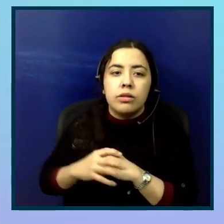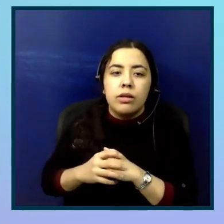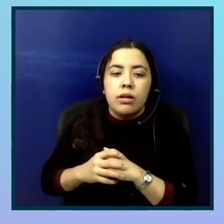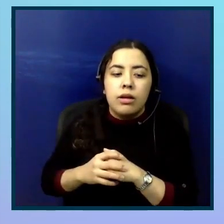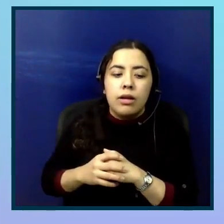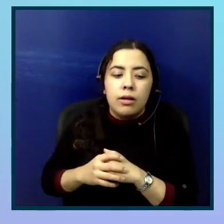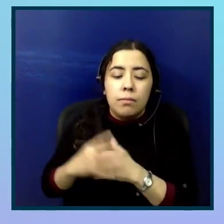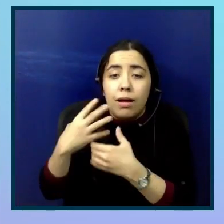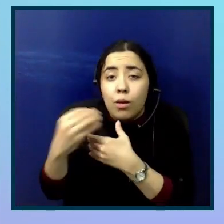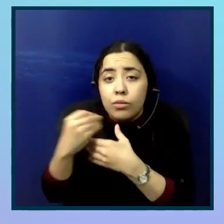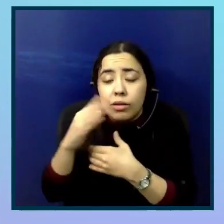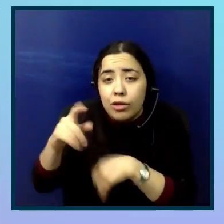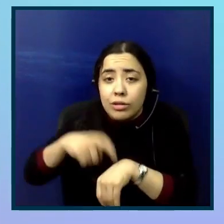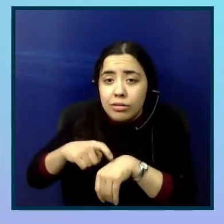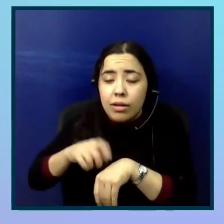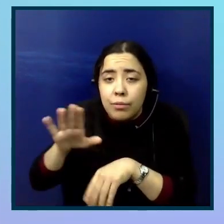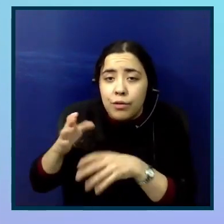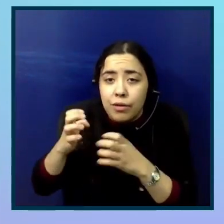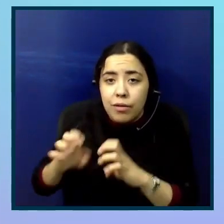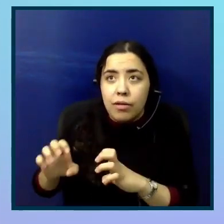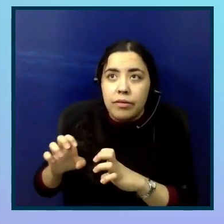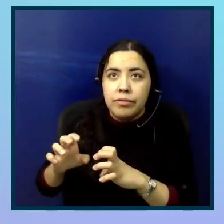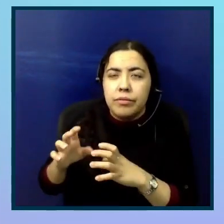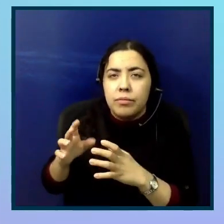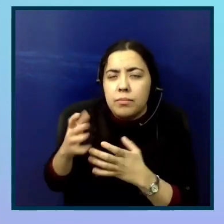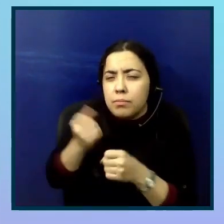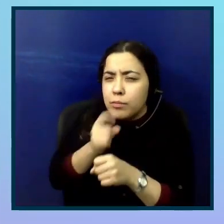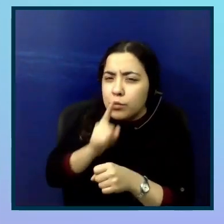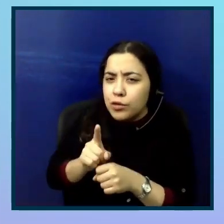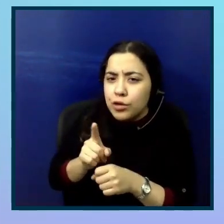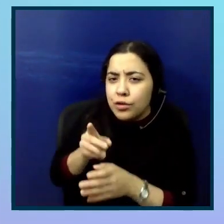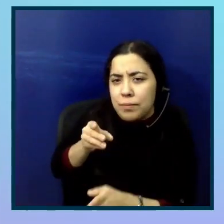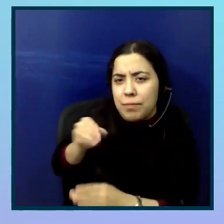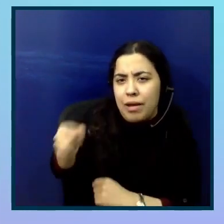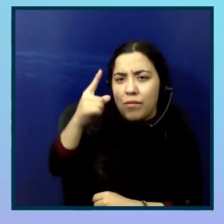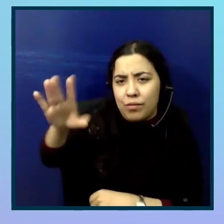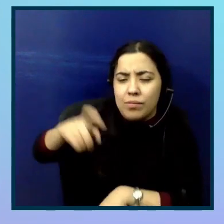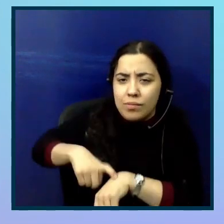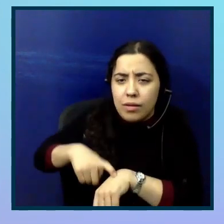This is not a substitute for testing or QE, or quality engineering.